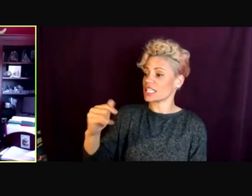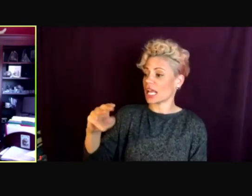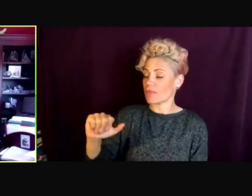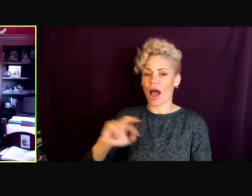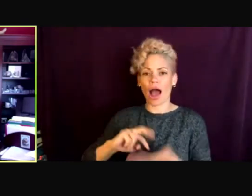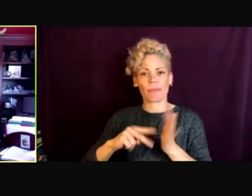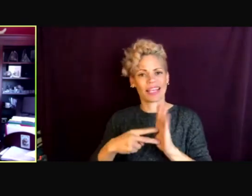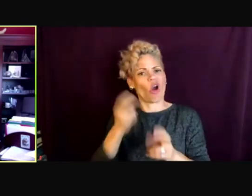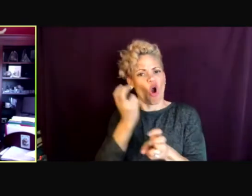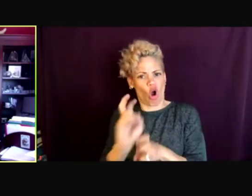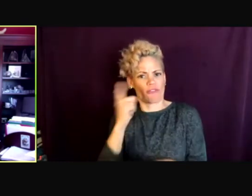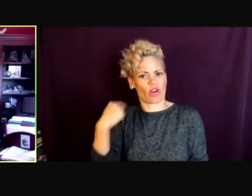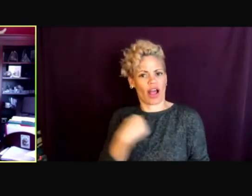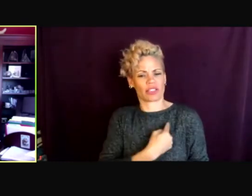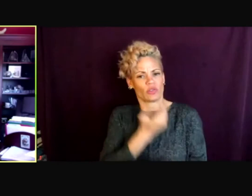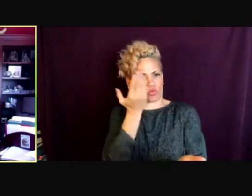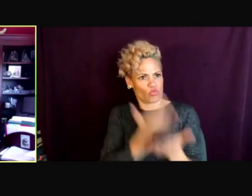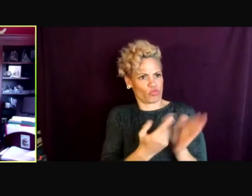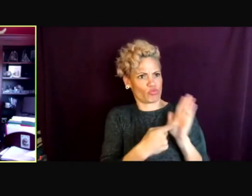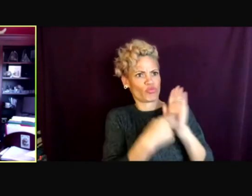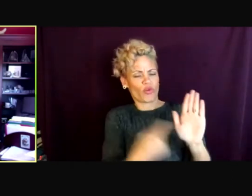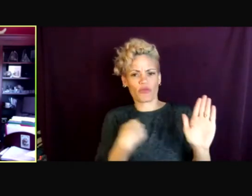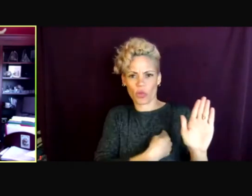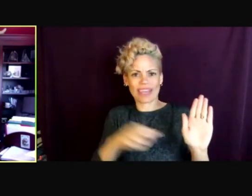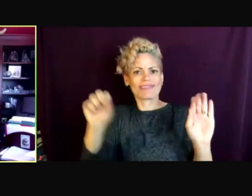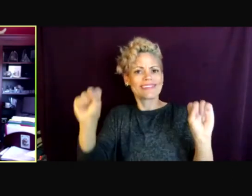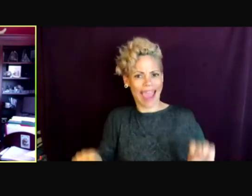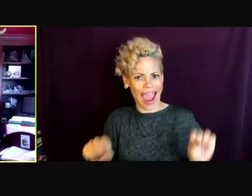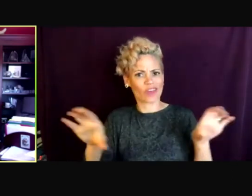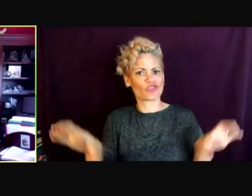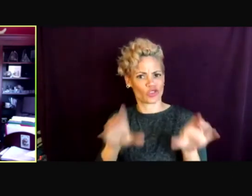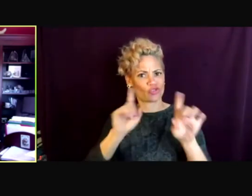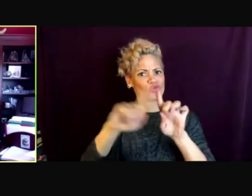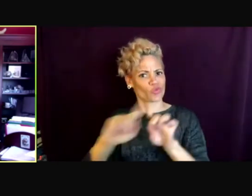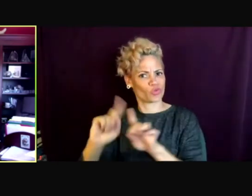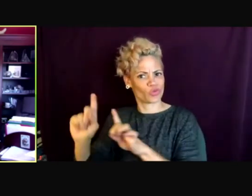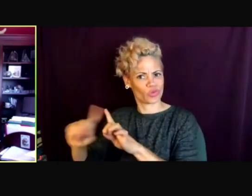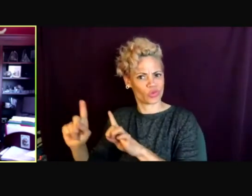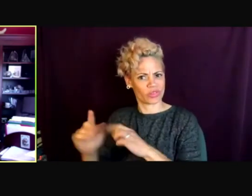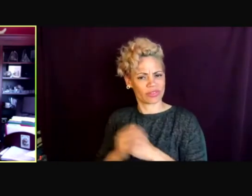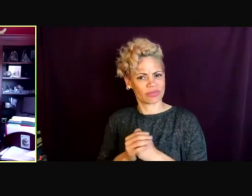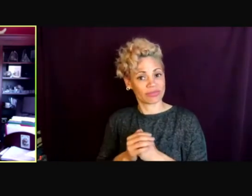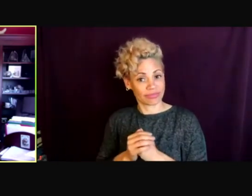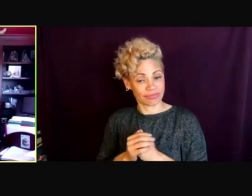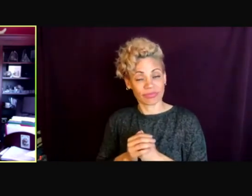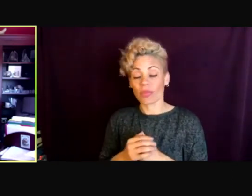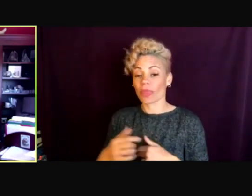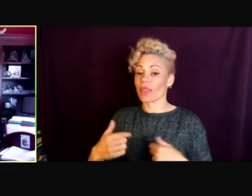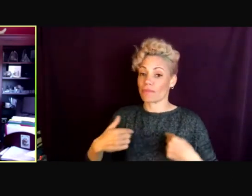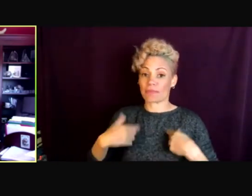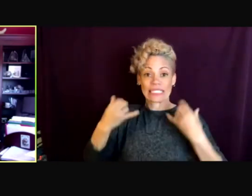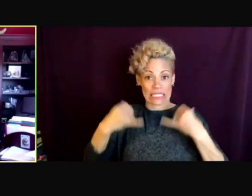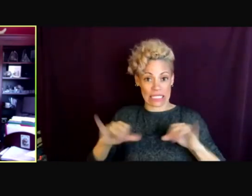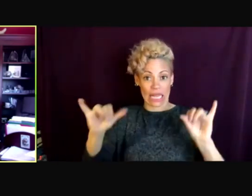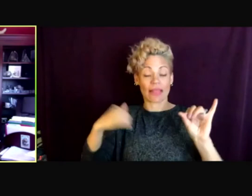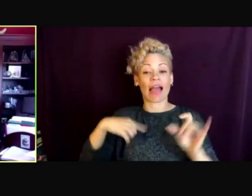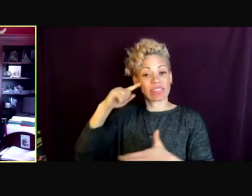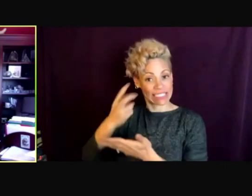Now, I as a person with epilepsy, I still have seizures. I've had seizures for 60 years.